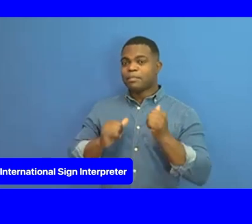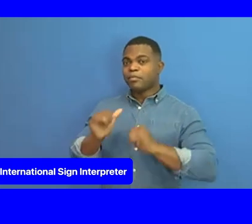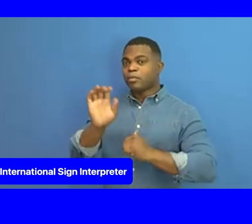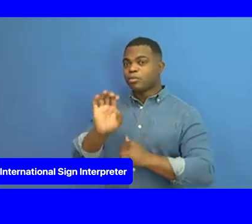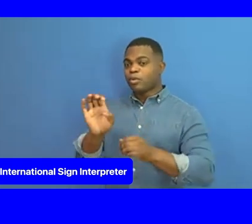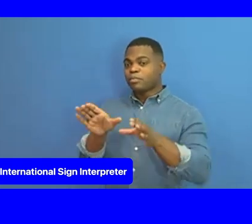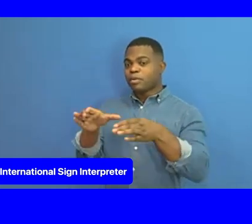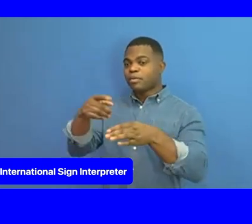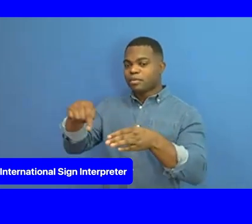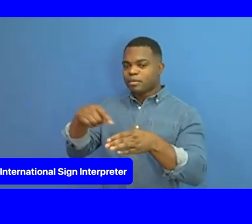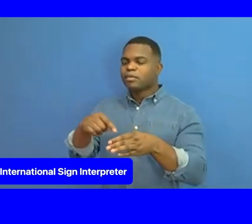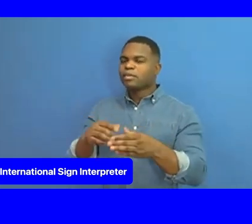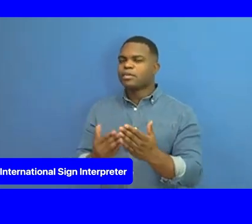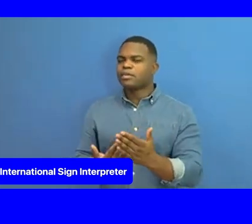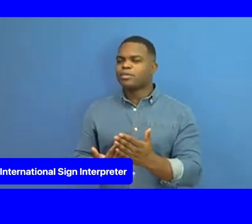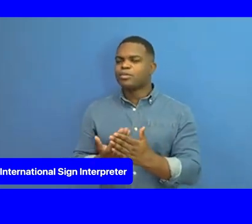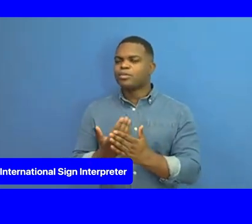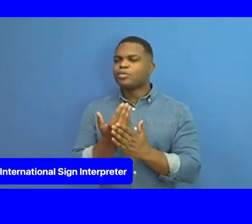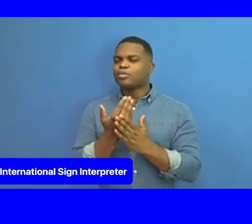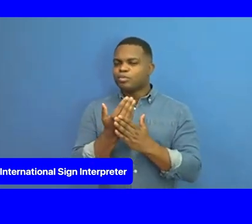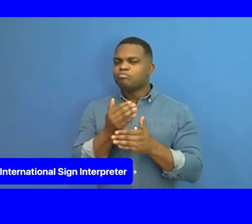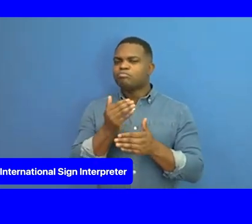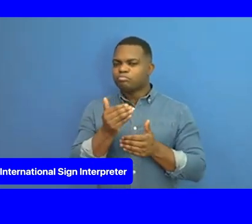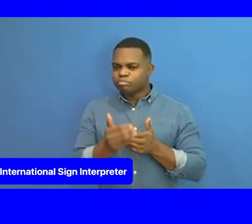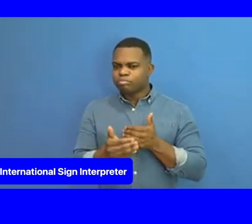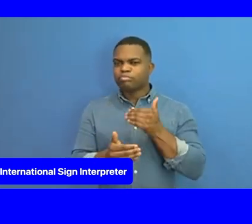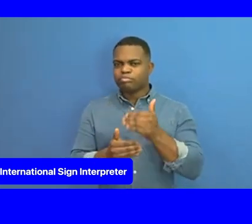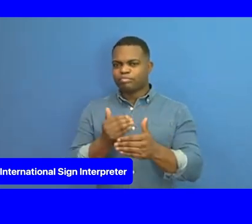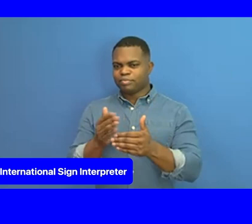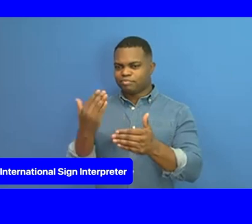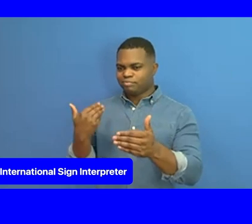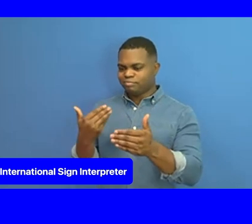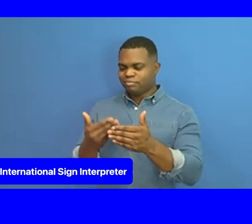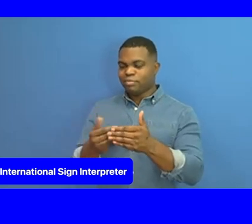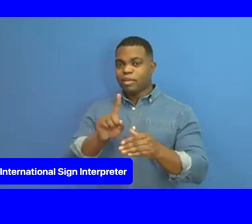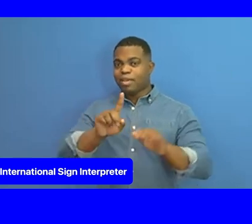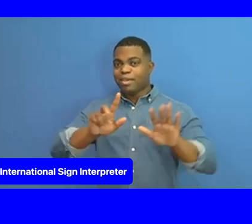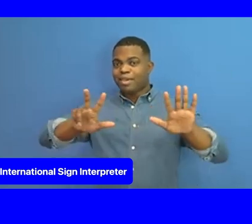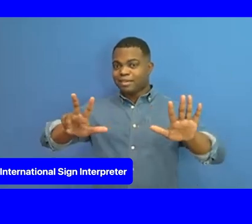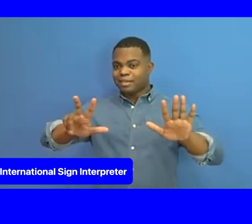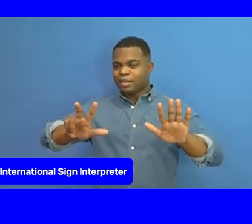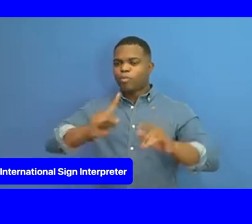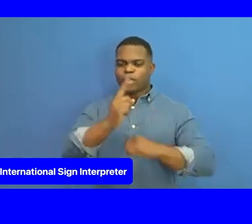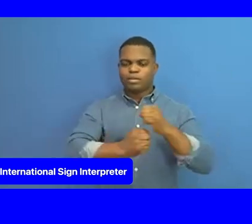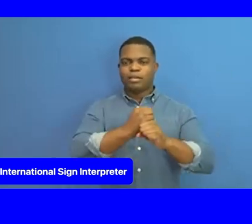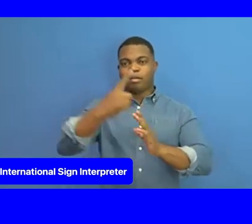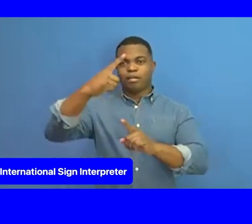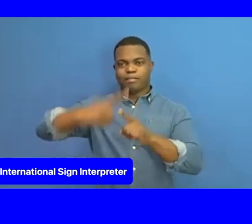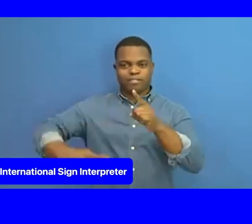to being a long-term standalone funding scheme, offering cascading grants to the performing arts.